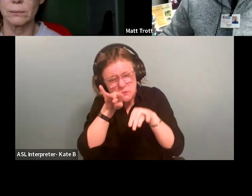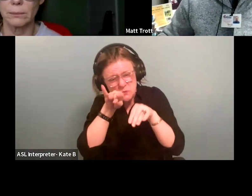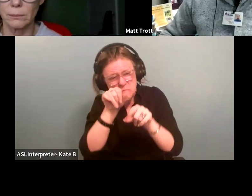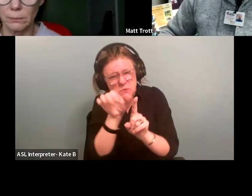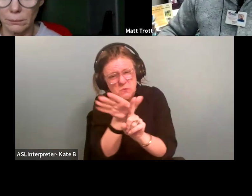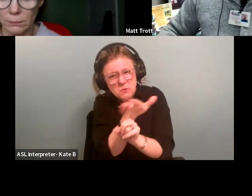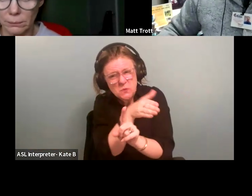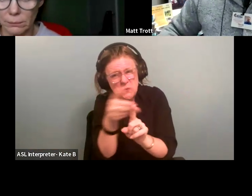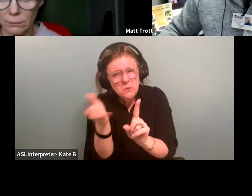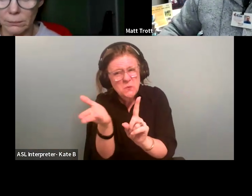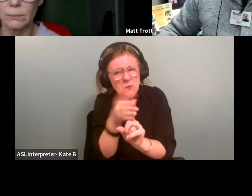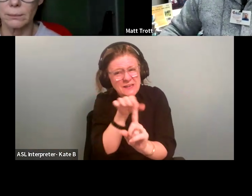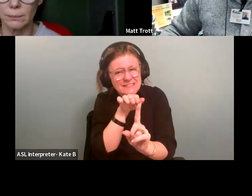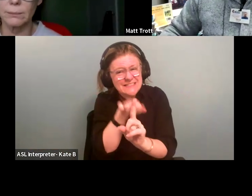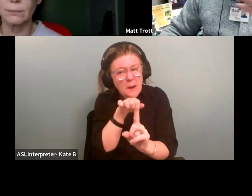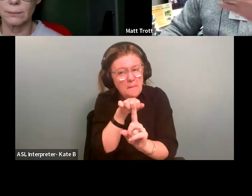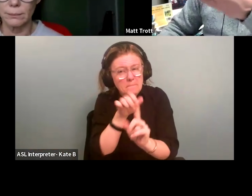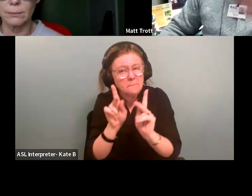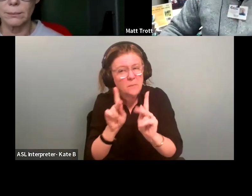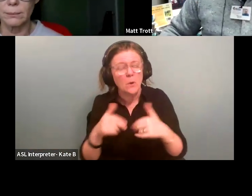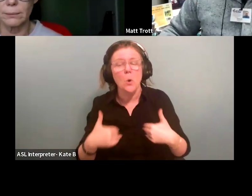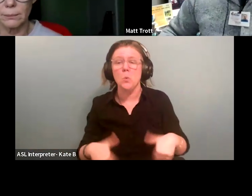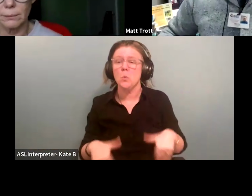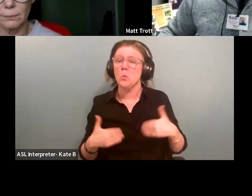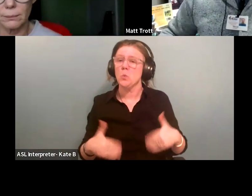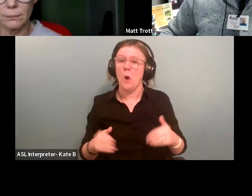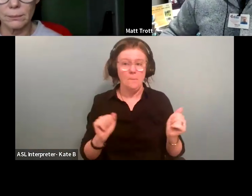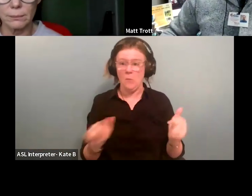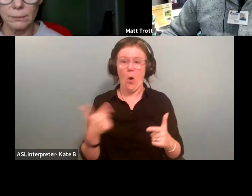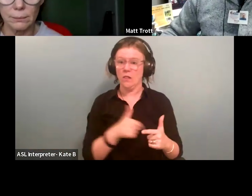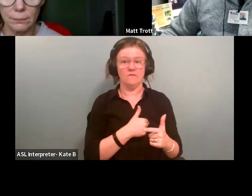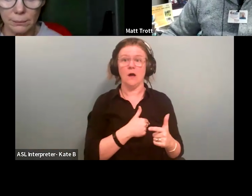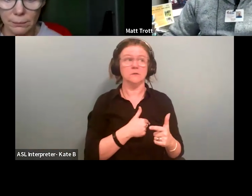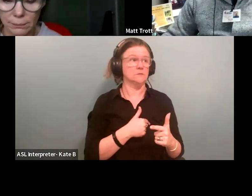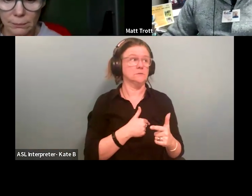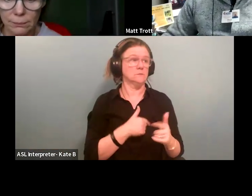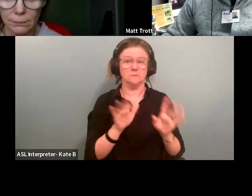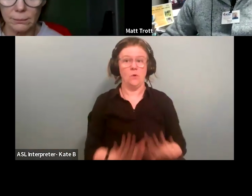let alone older adults, but every one of us in society